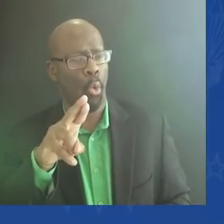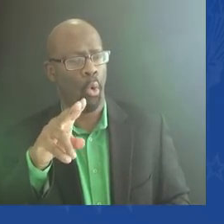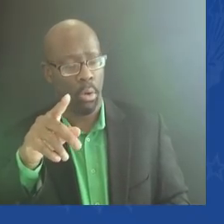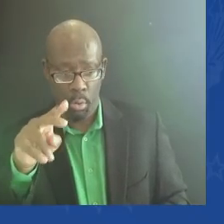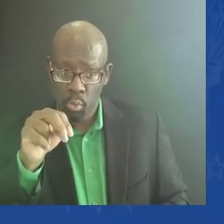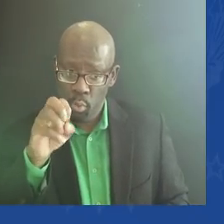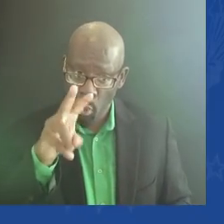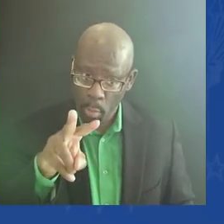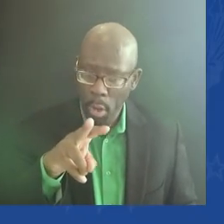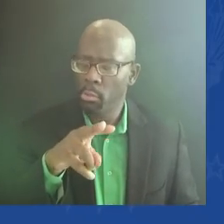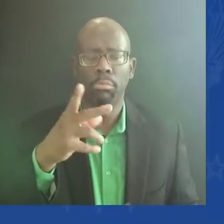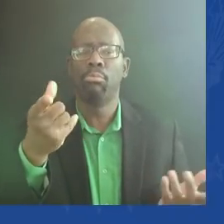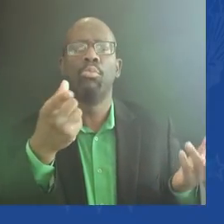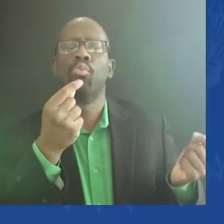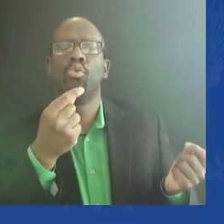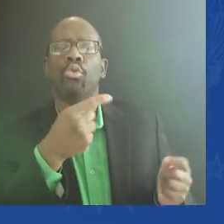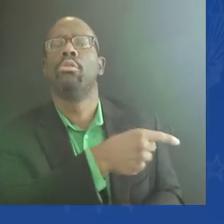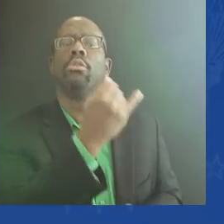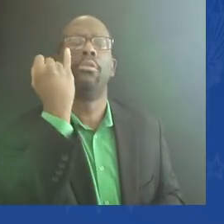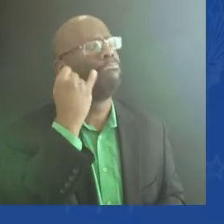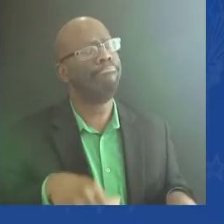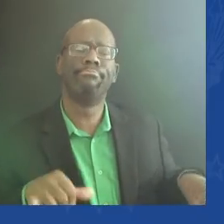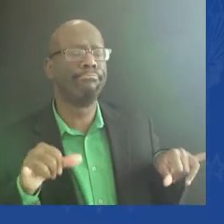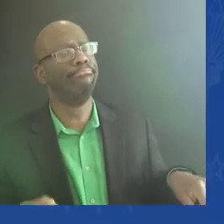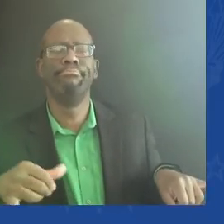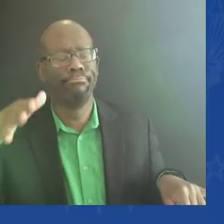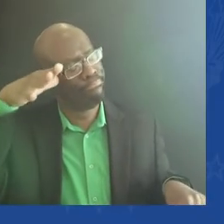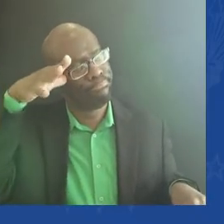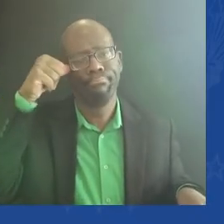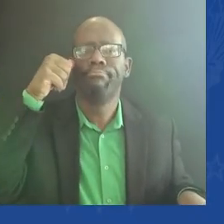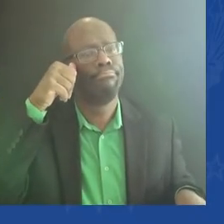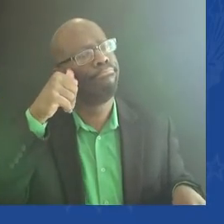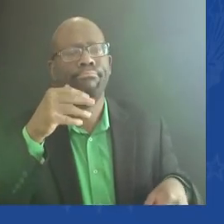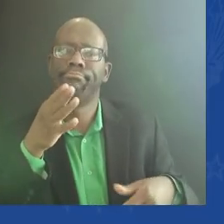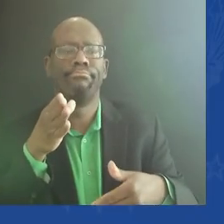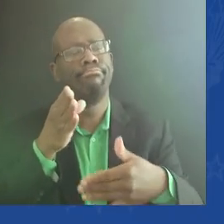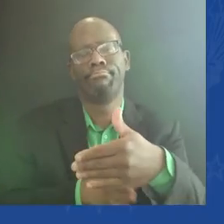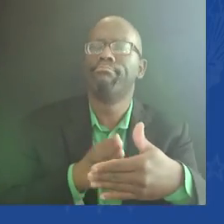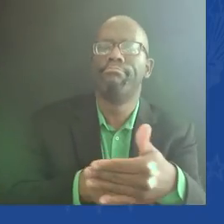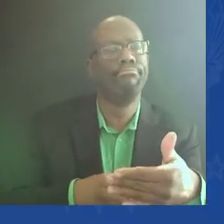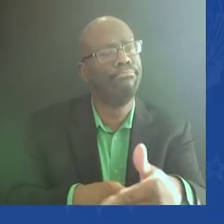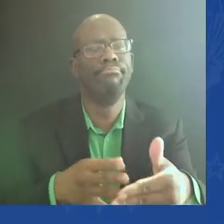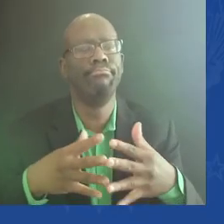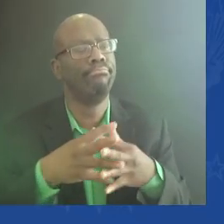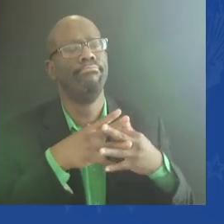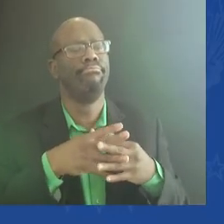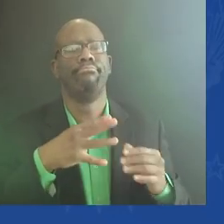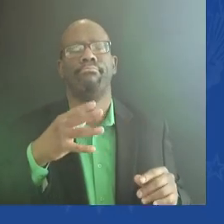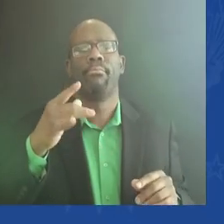against the United States, such as the recent drone strikes against U.S. forces in Syria? The President: Well, in a sense,